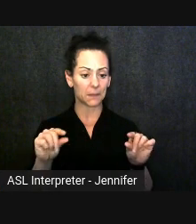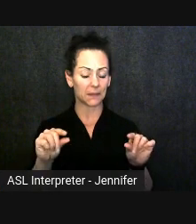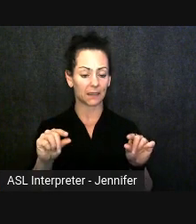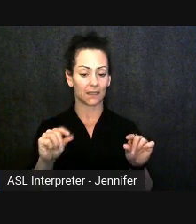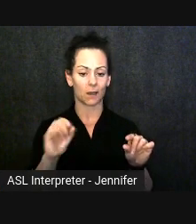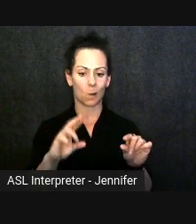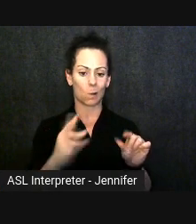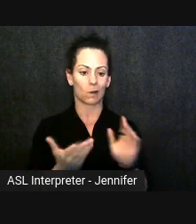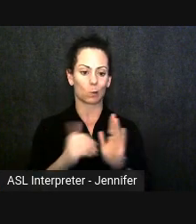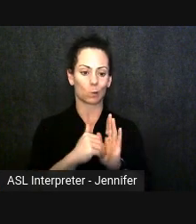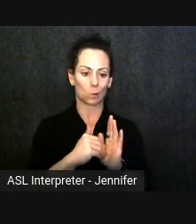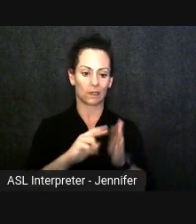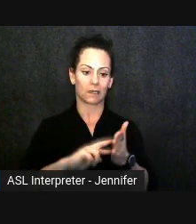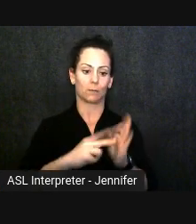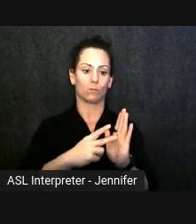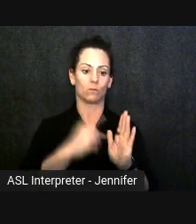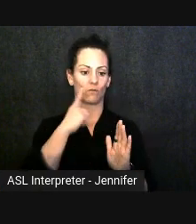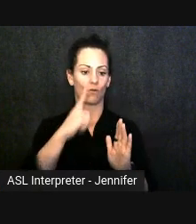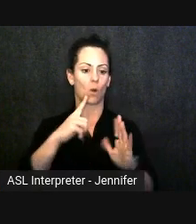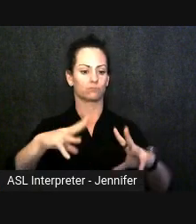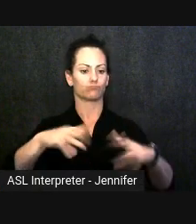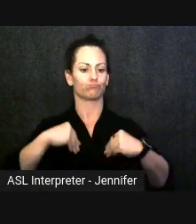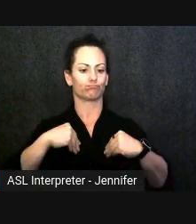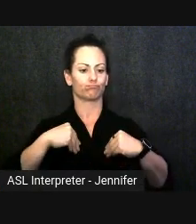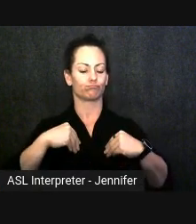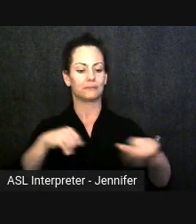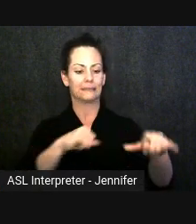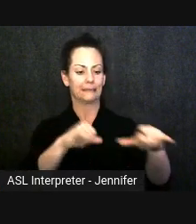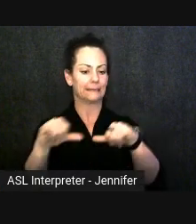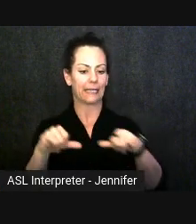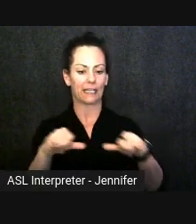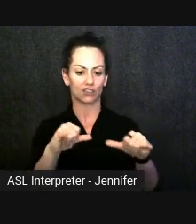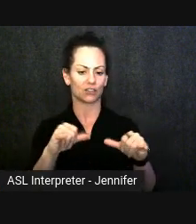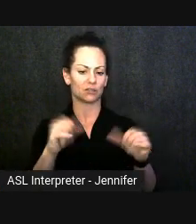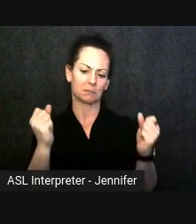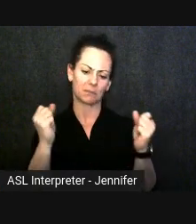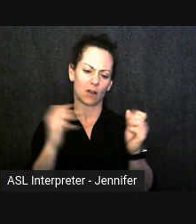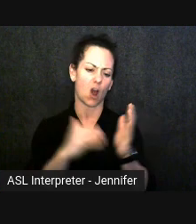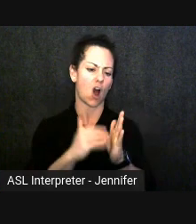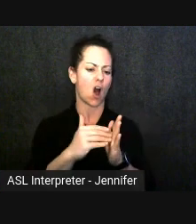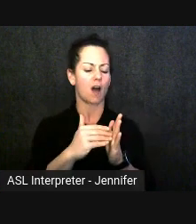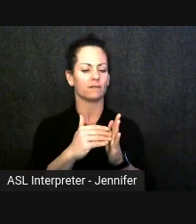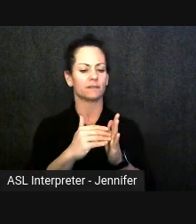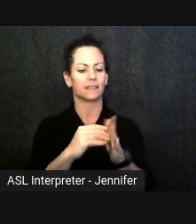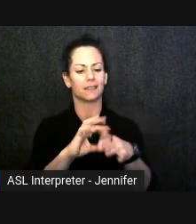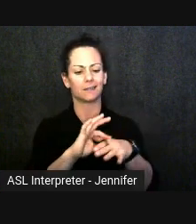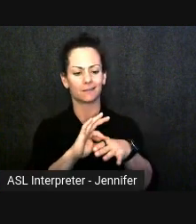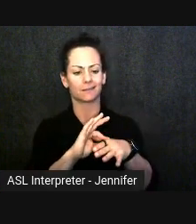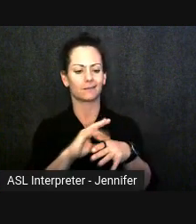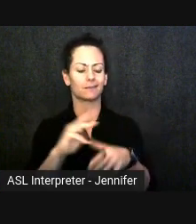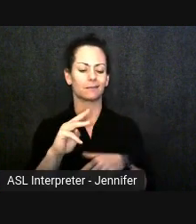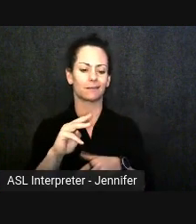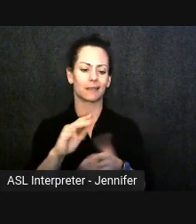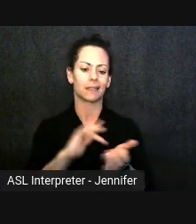in an assessable standard. So many times, we are getting content images, media directly from the API, and that's all we are getting.